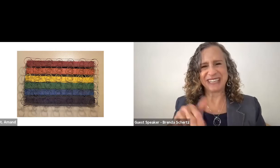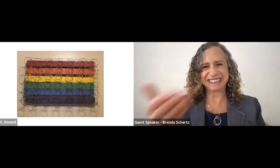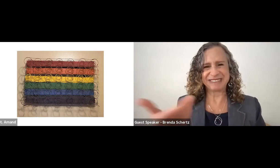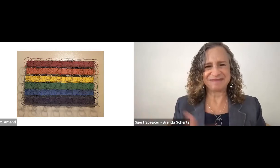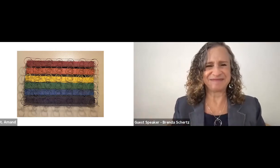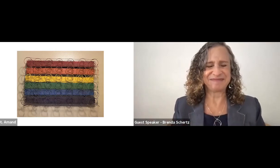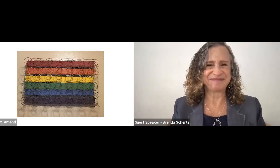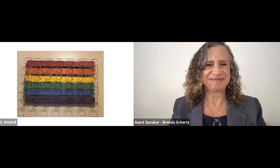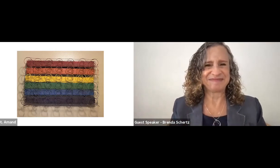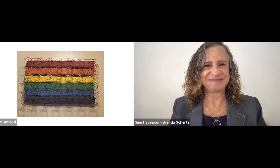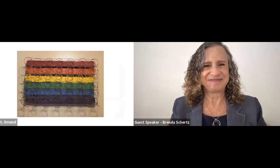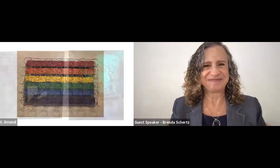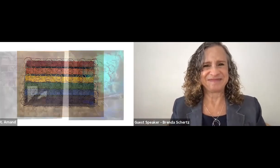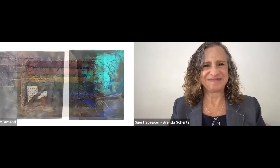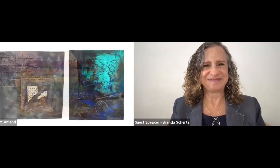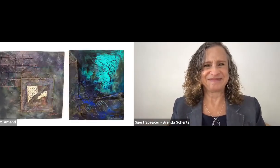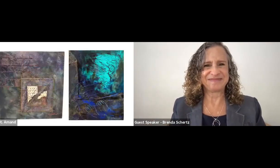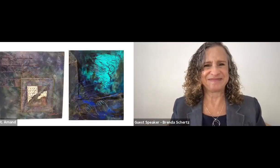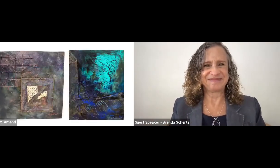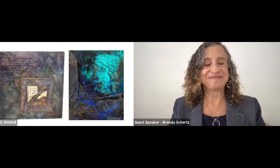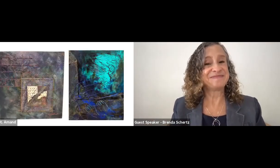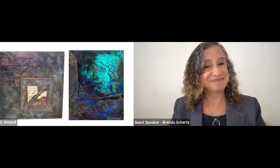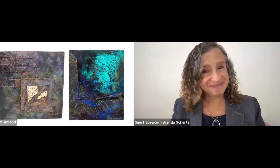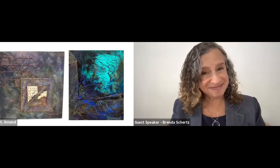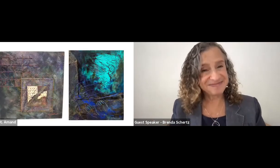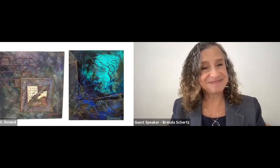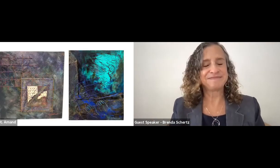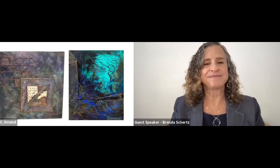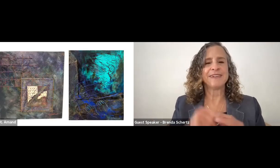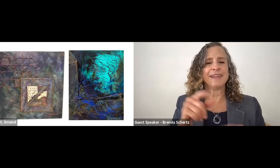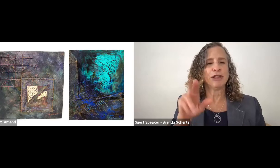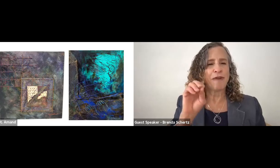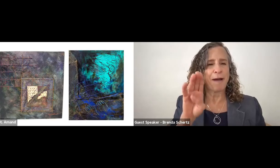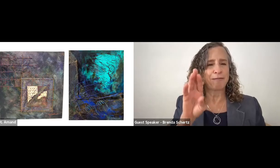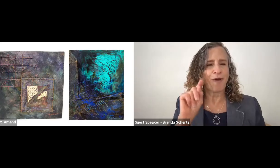is shown with the rainbow flag, and his artwork is just amazing to me.